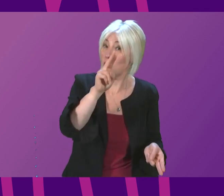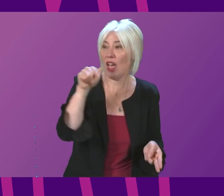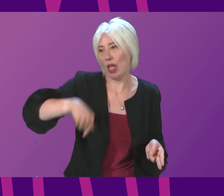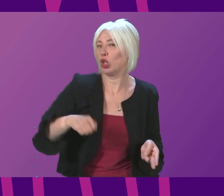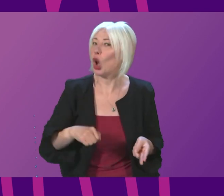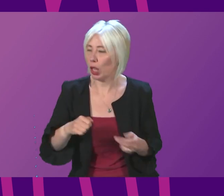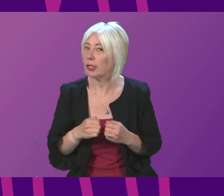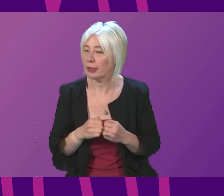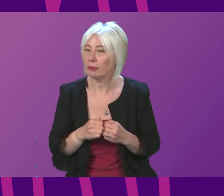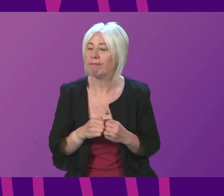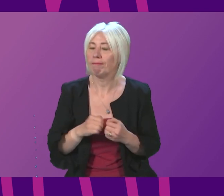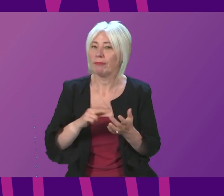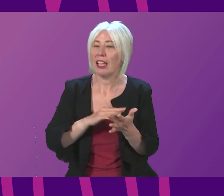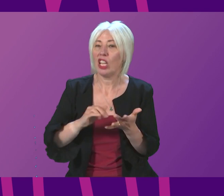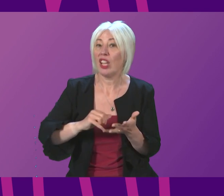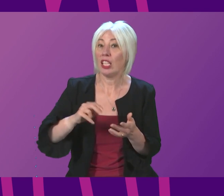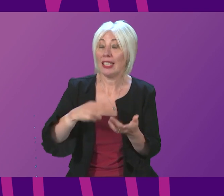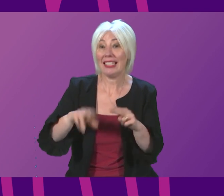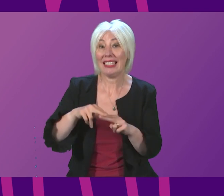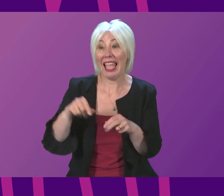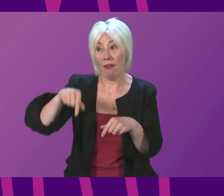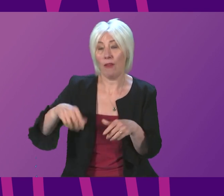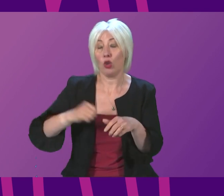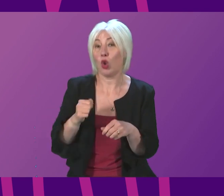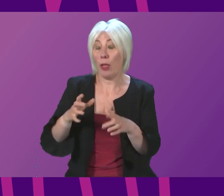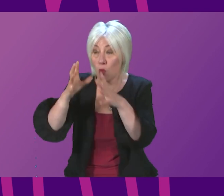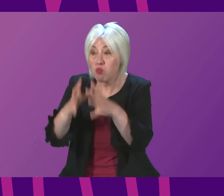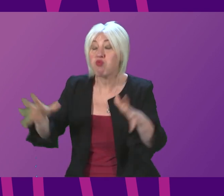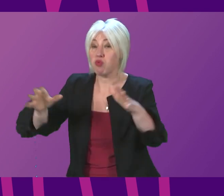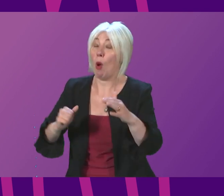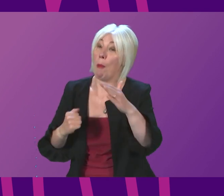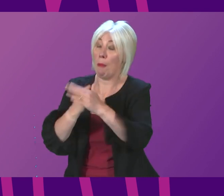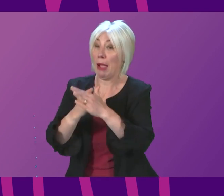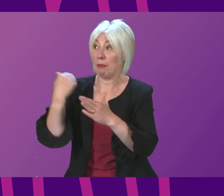NHS staffing in Scotland is at a record high level and, as set out in our recent workforce